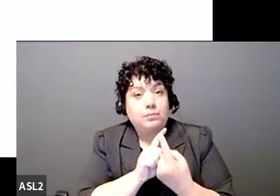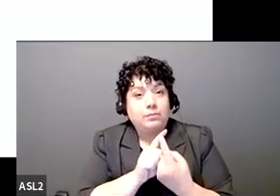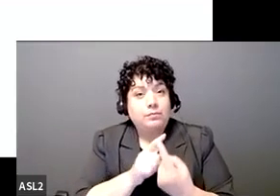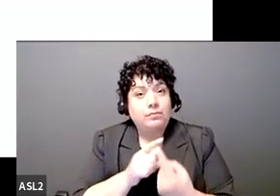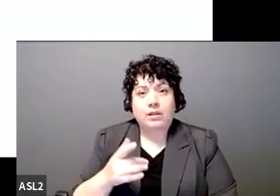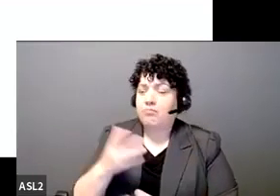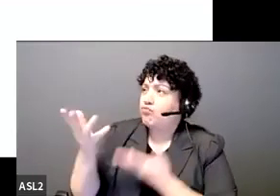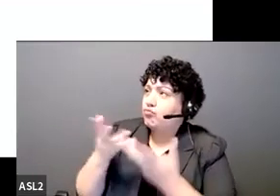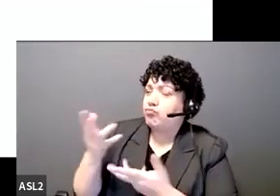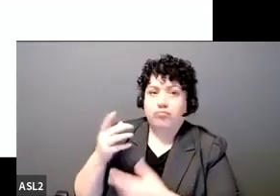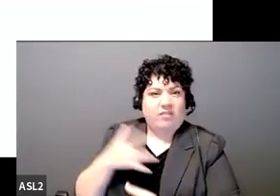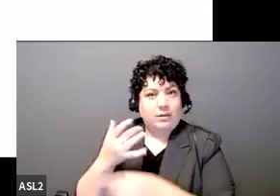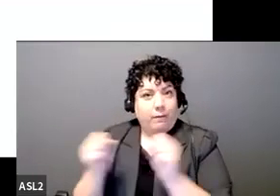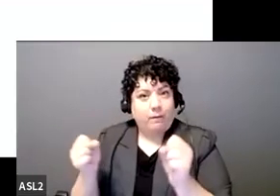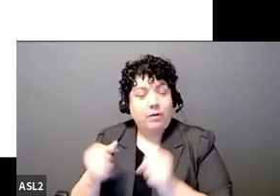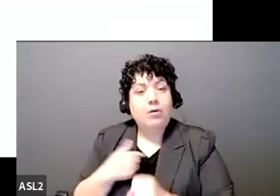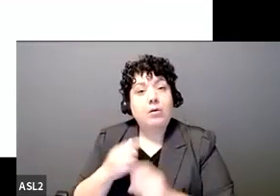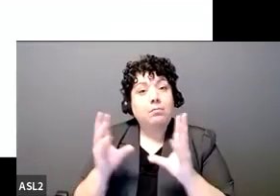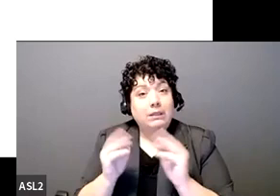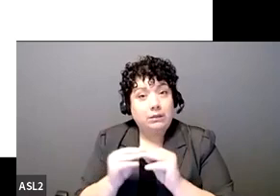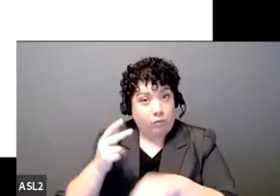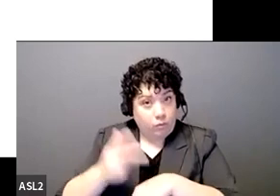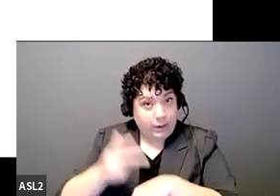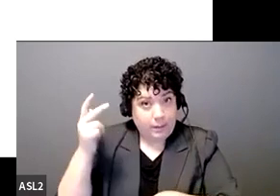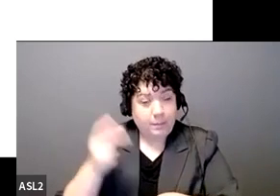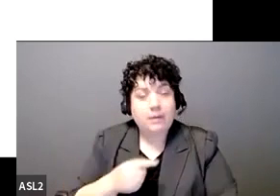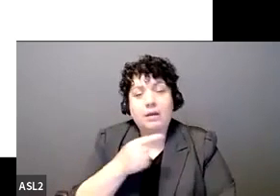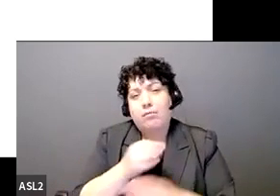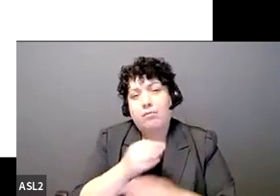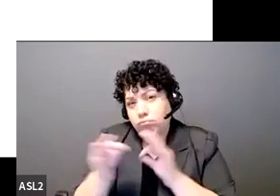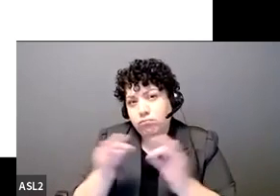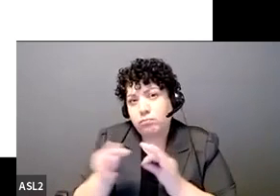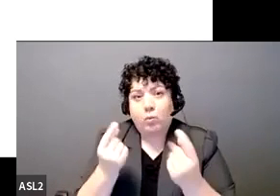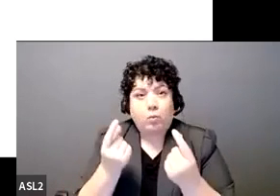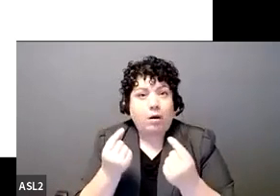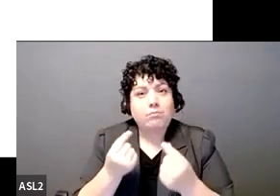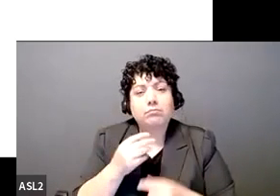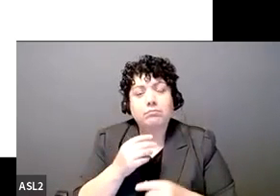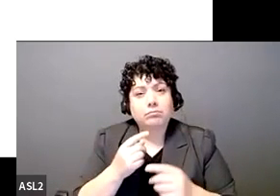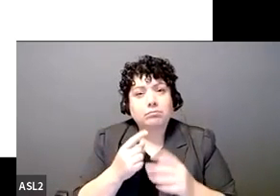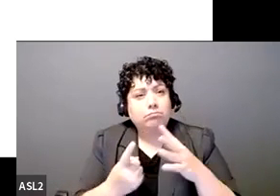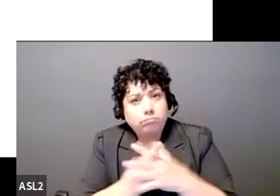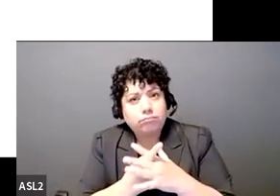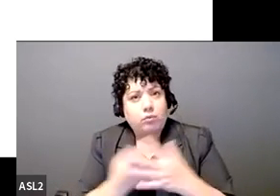safe he had three meetings and he told us about what was going on with him with his post-traumatic